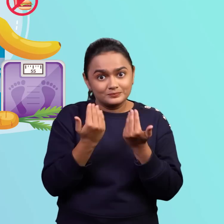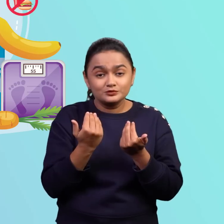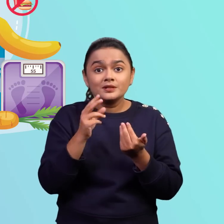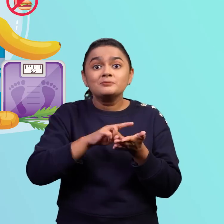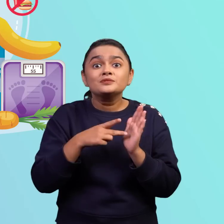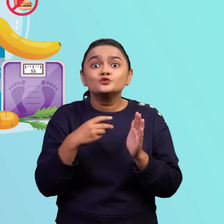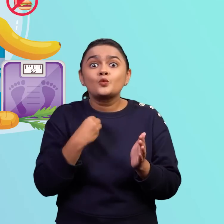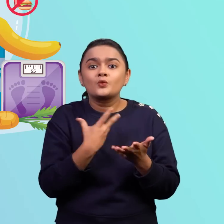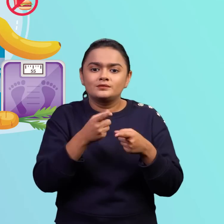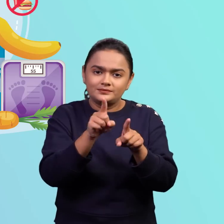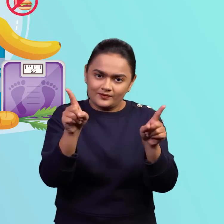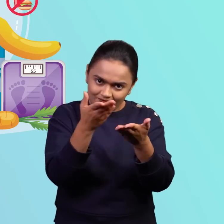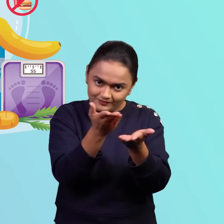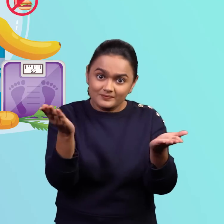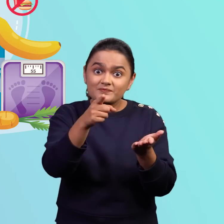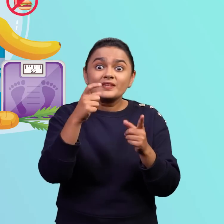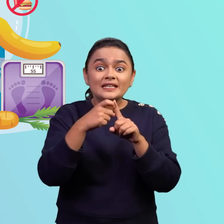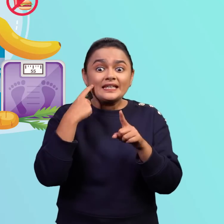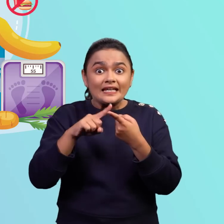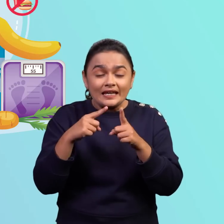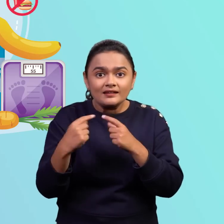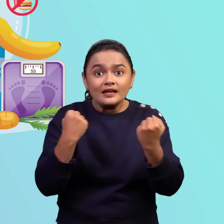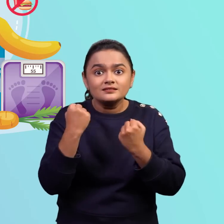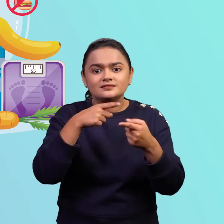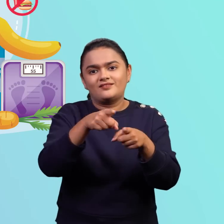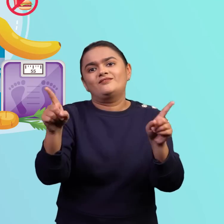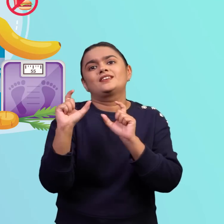So, you are the doctor - watch your diet and exercise regularly.